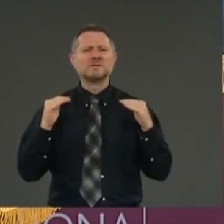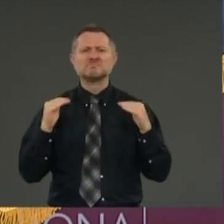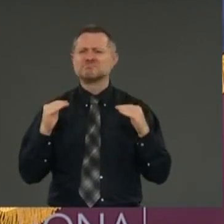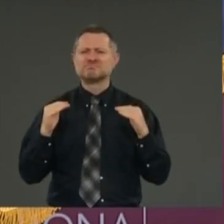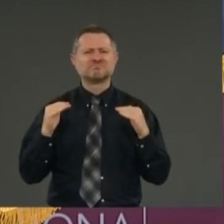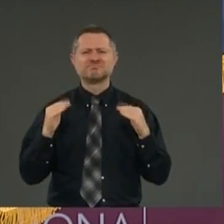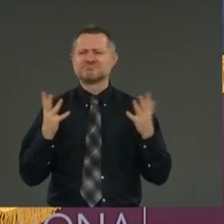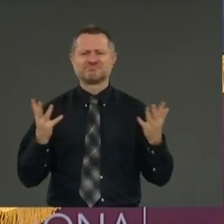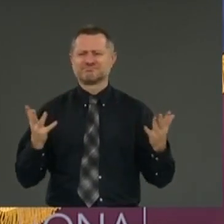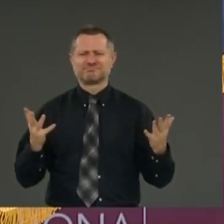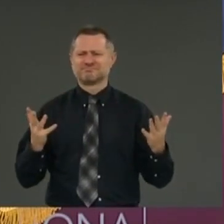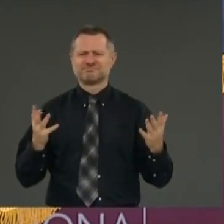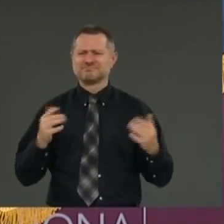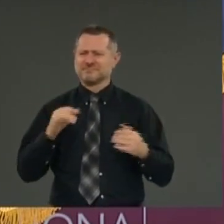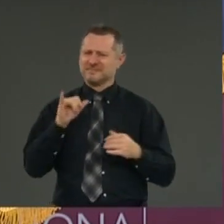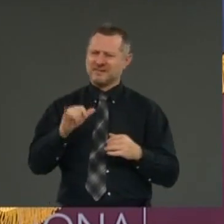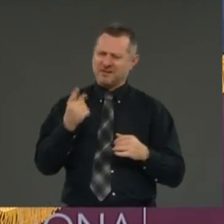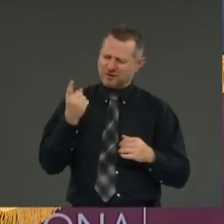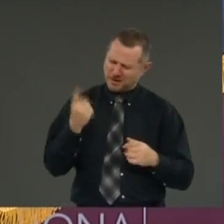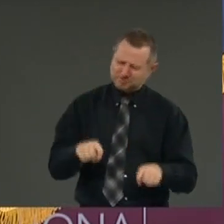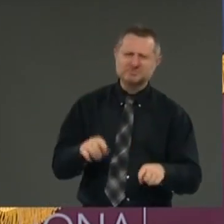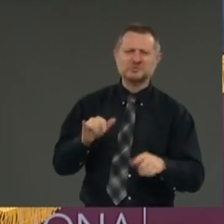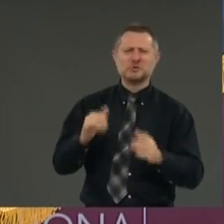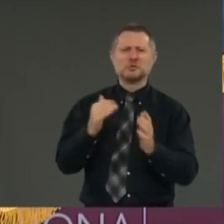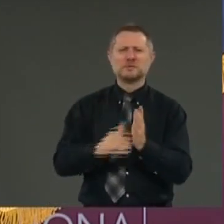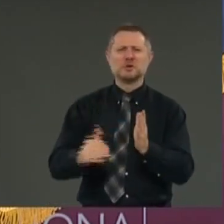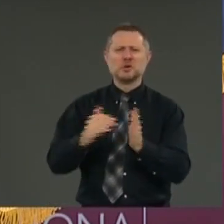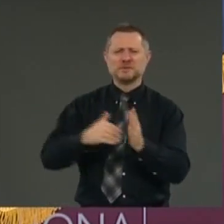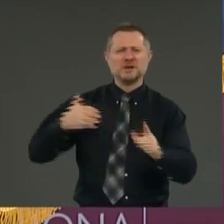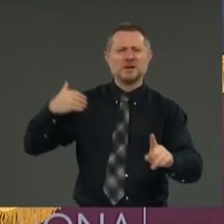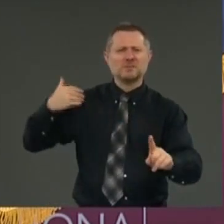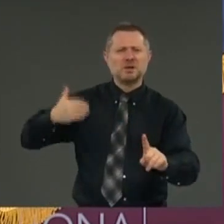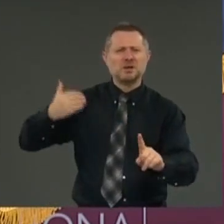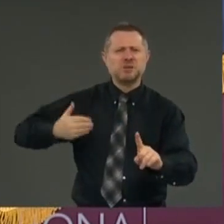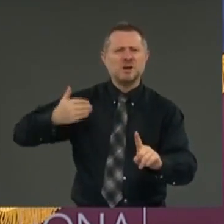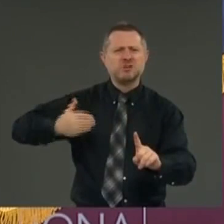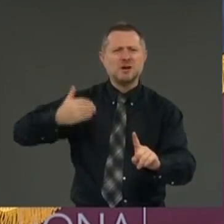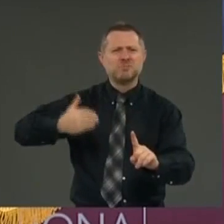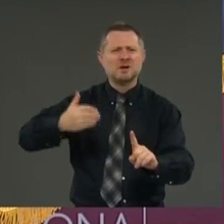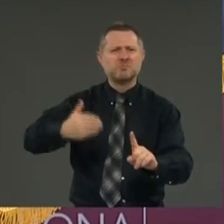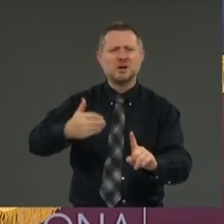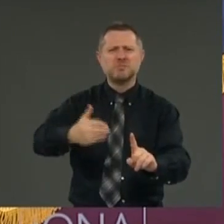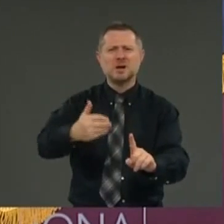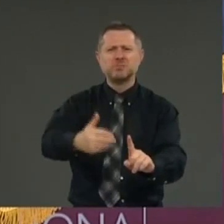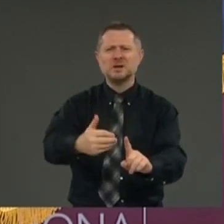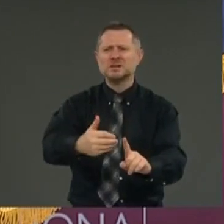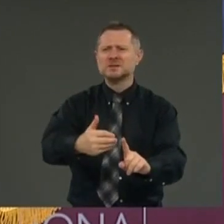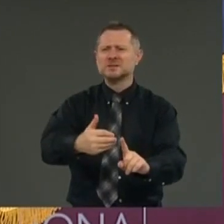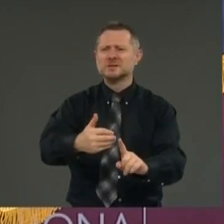"CONTINUING INJUSTICE AND INEQUALITY IN AMERICA."